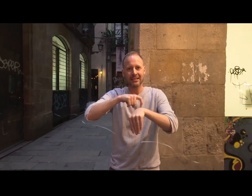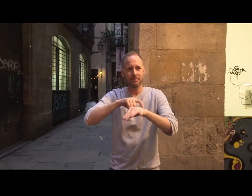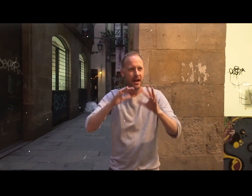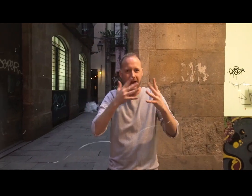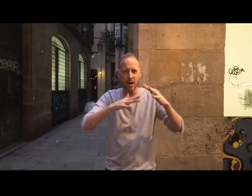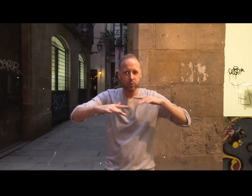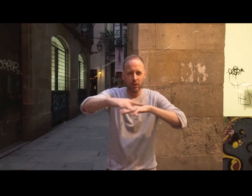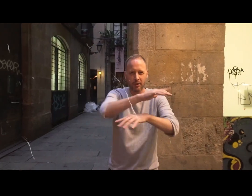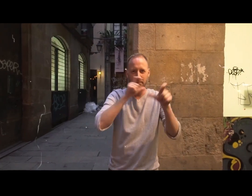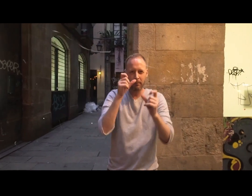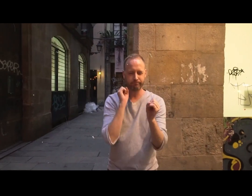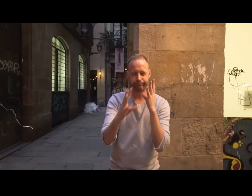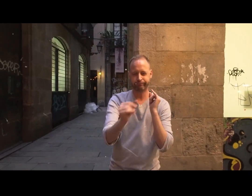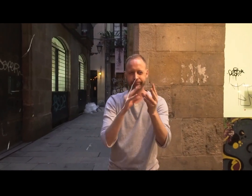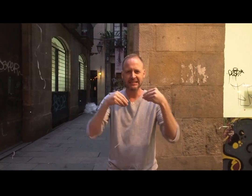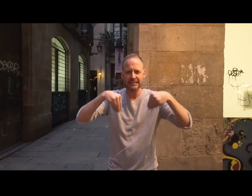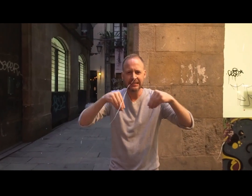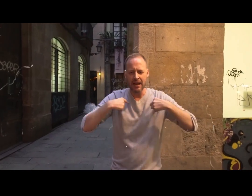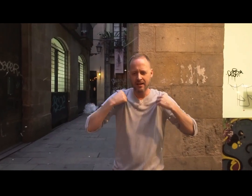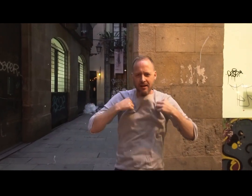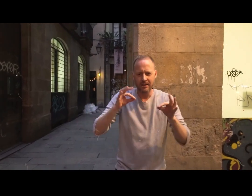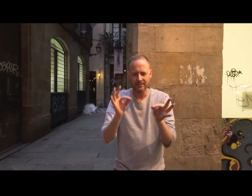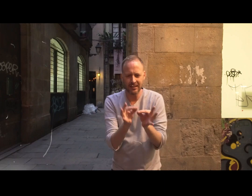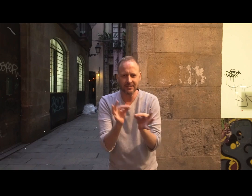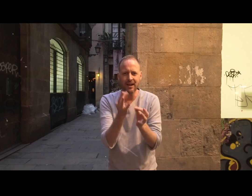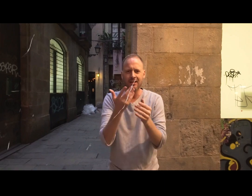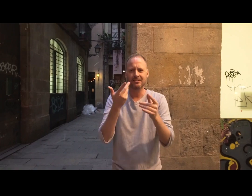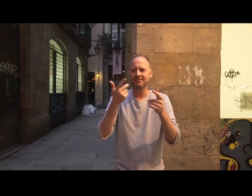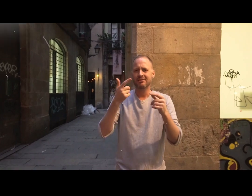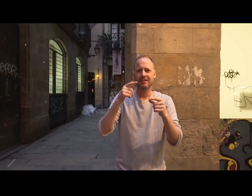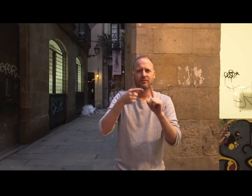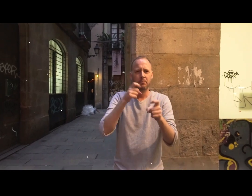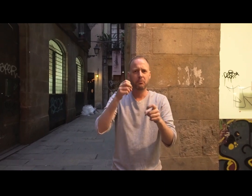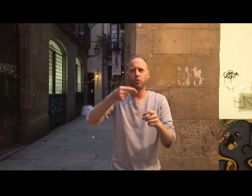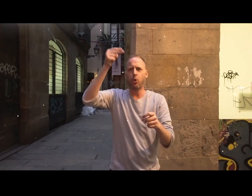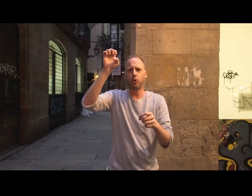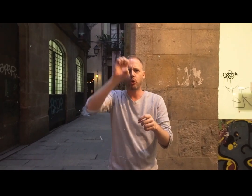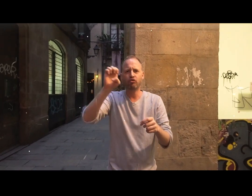people were buying and selling everywhere: textiles, silverware, hats and many other things...